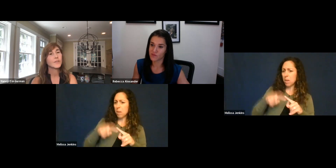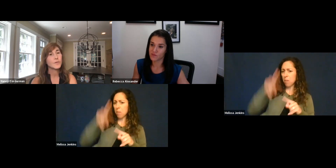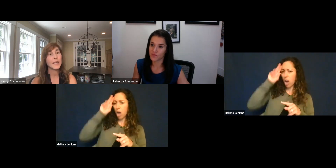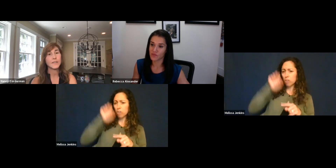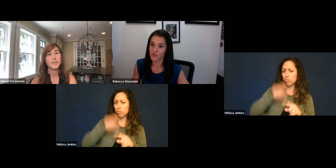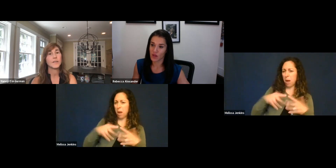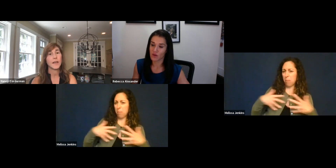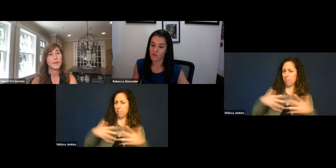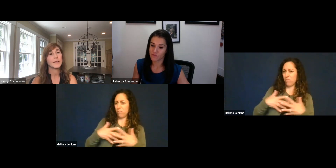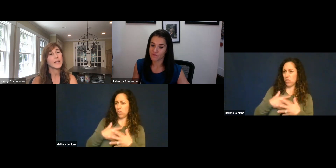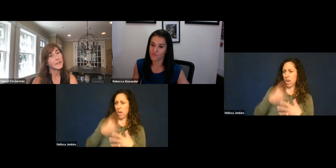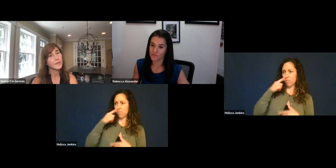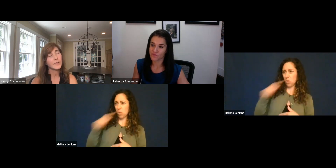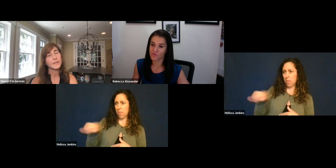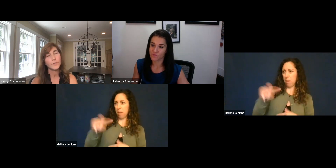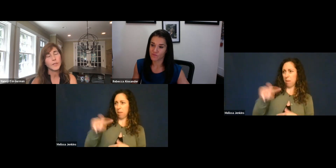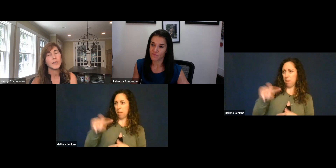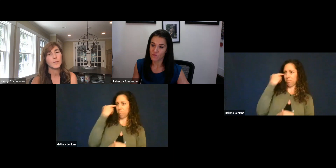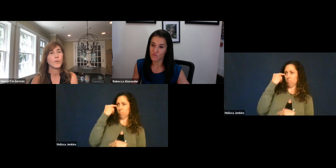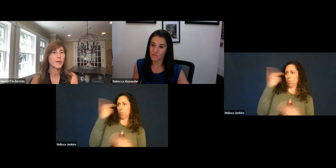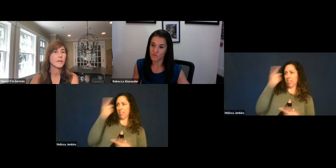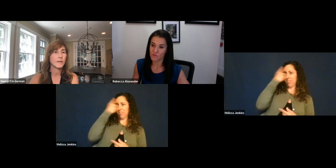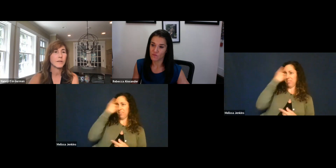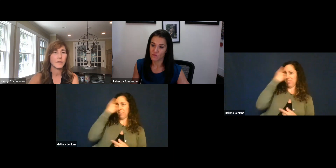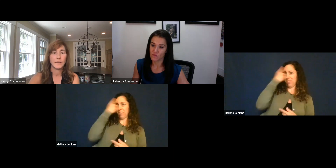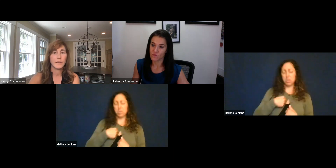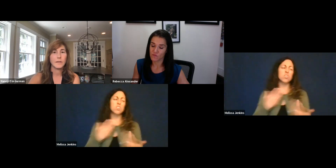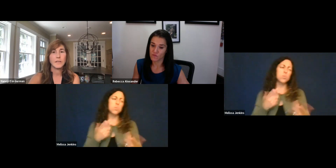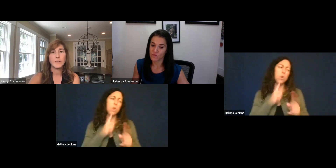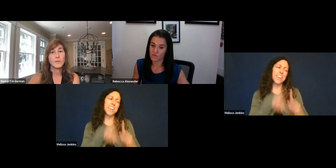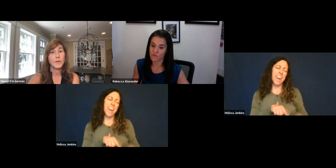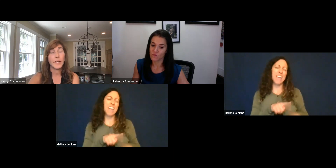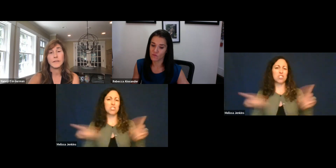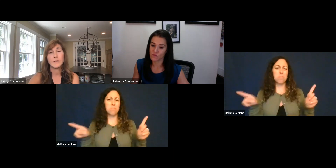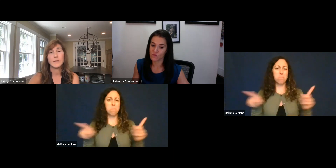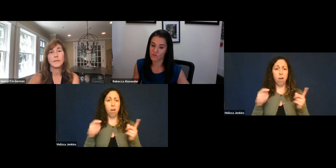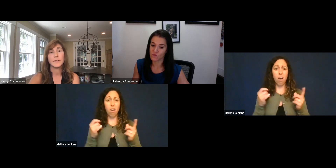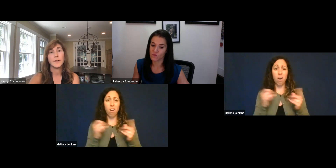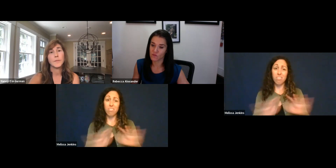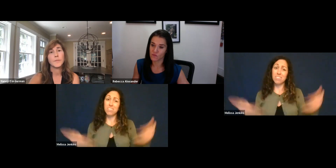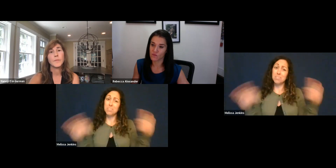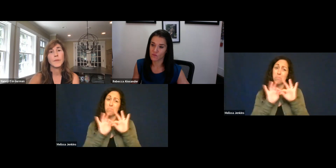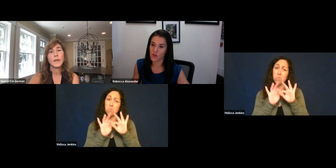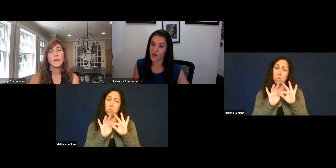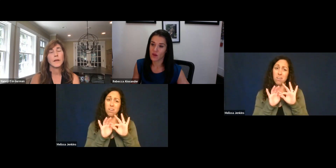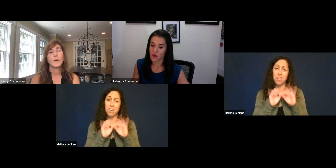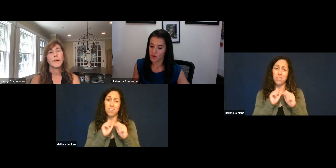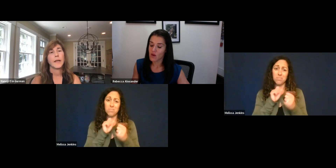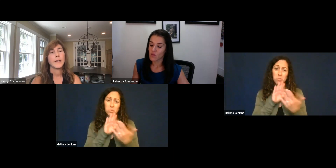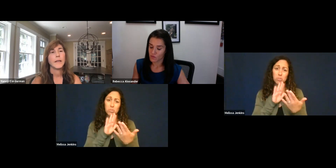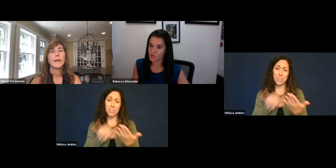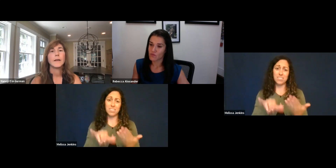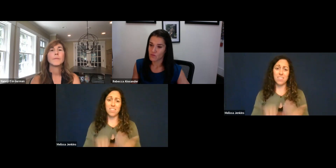You've answered that. But it's a really important thing to address. So OK.